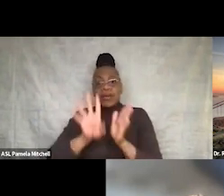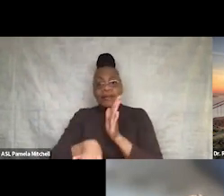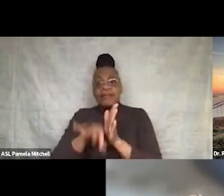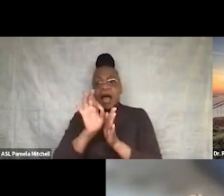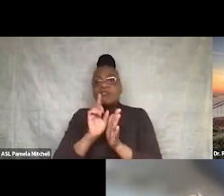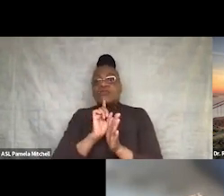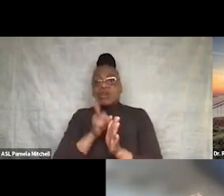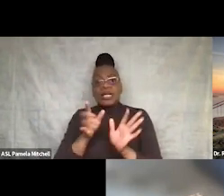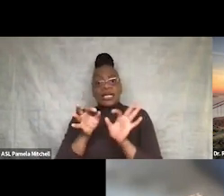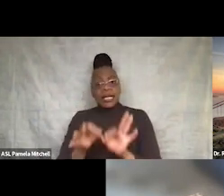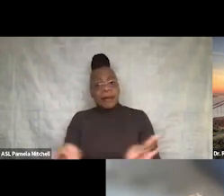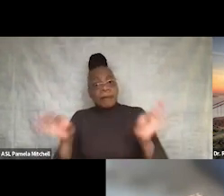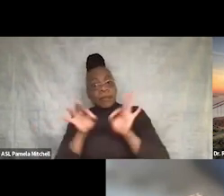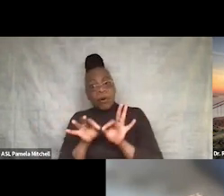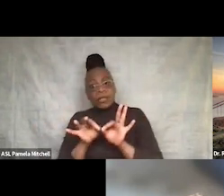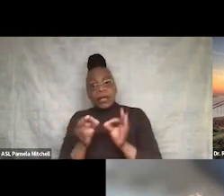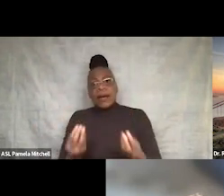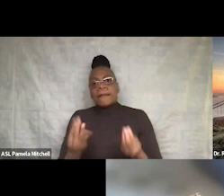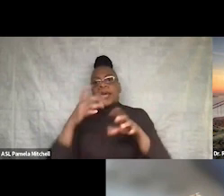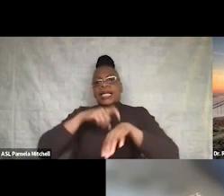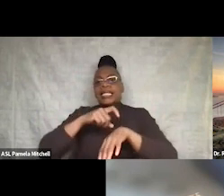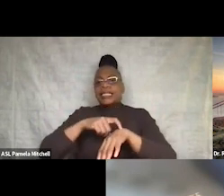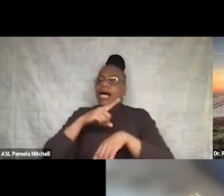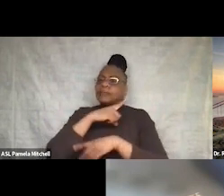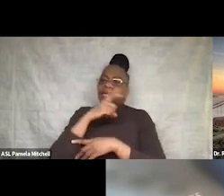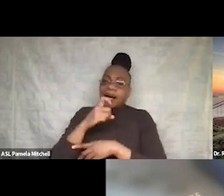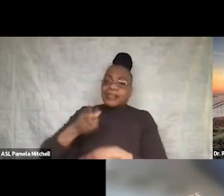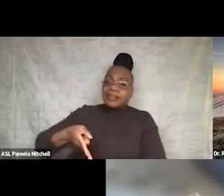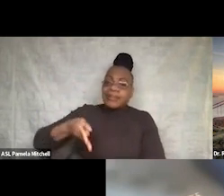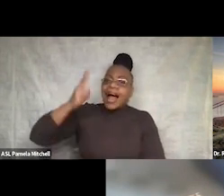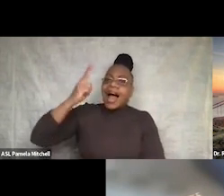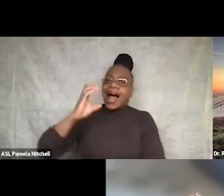that a lot of times because of high case numbers, you know, which, really, again,